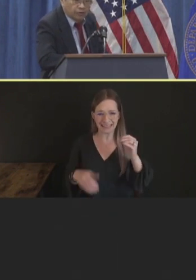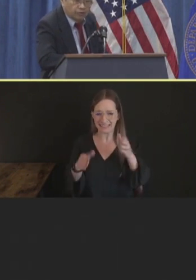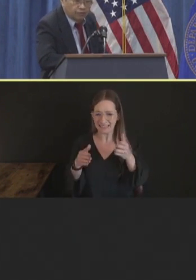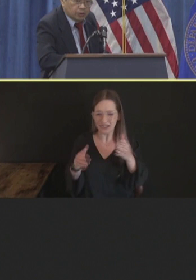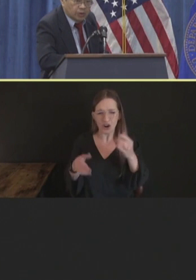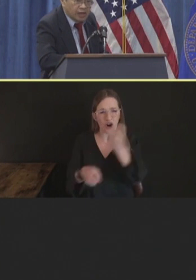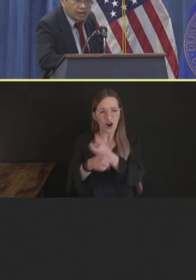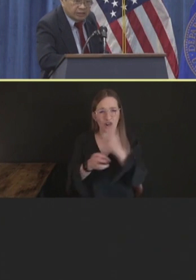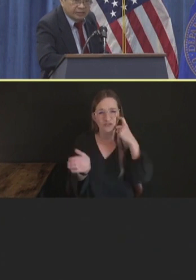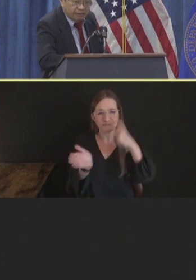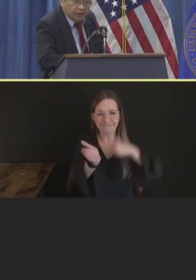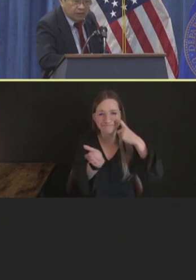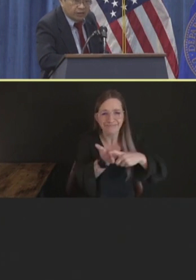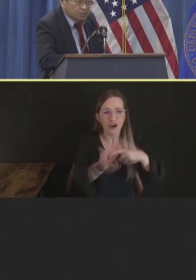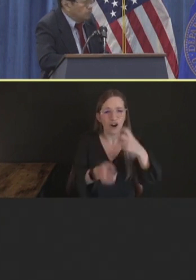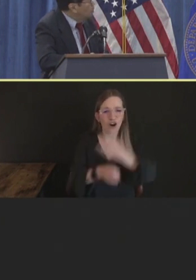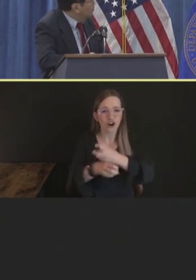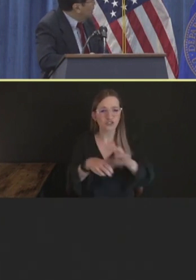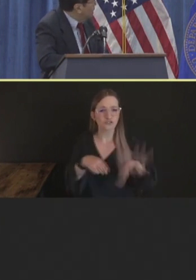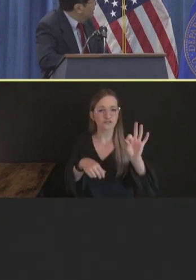the field scientifically to move ahead.